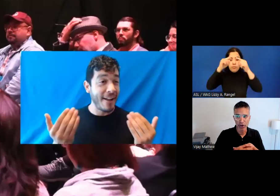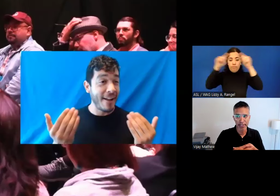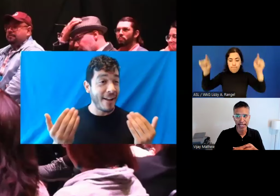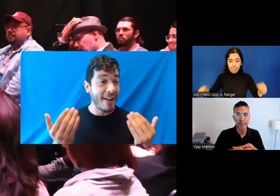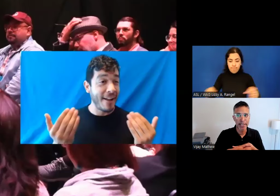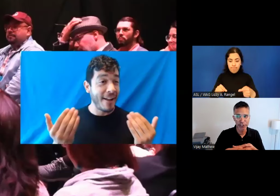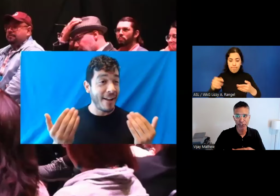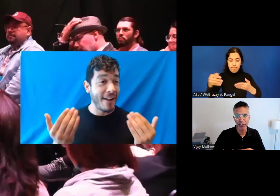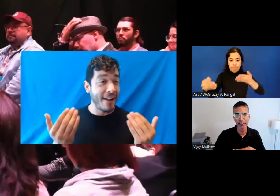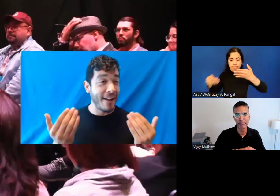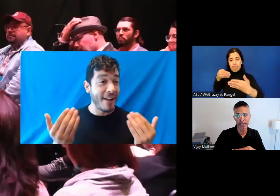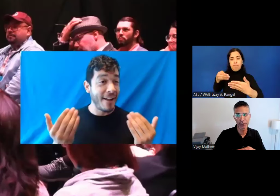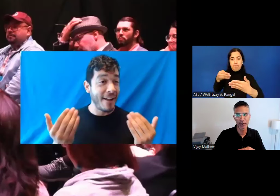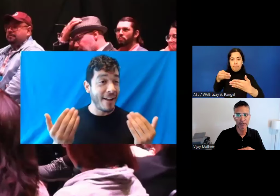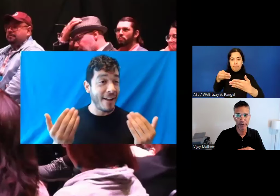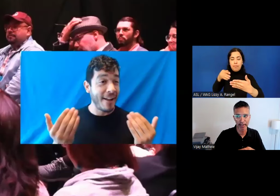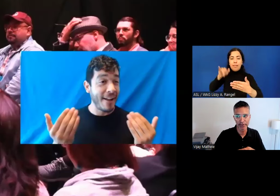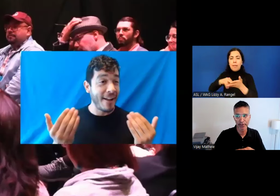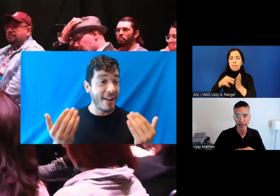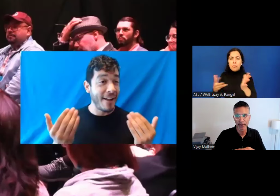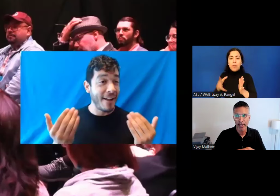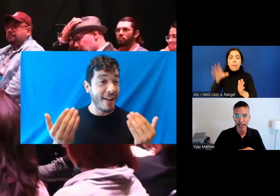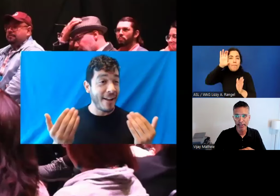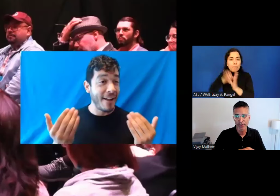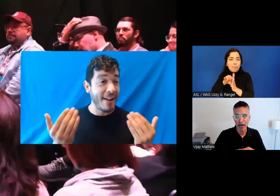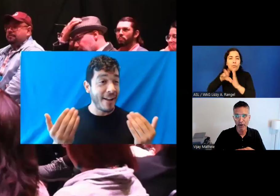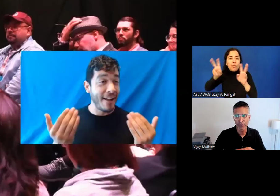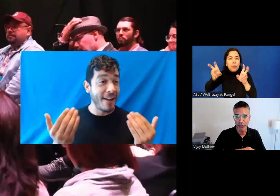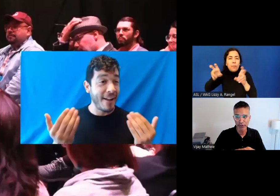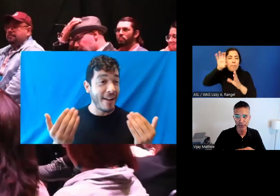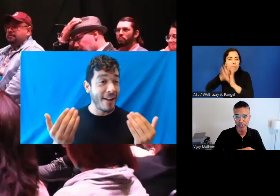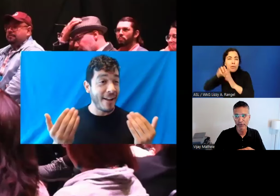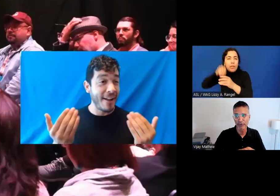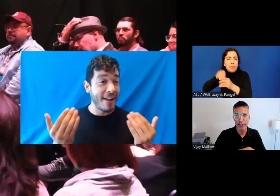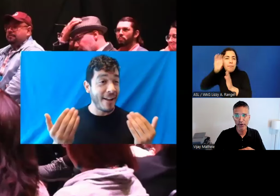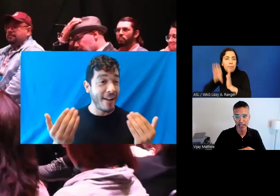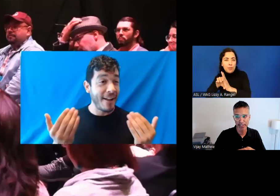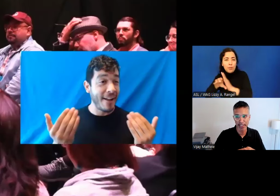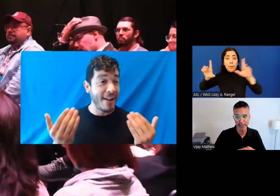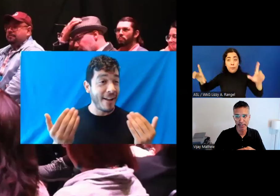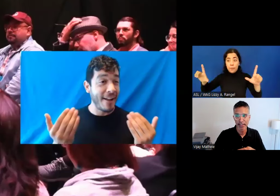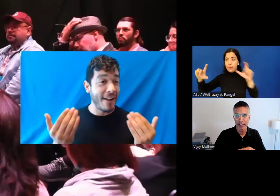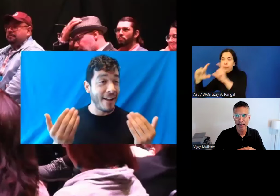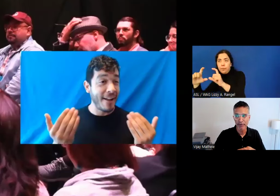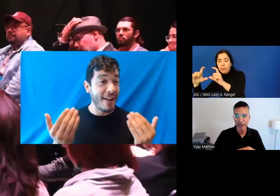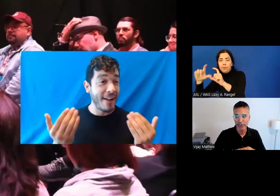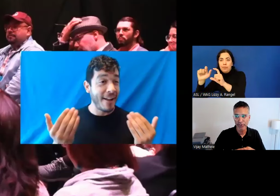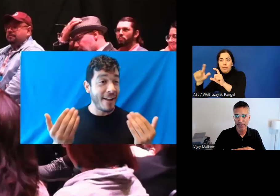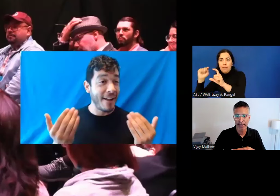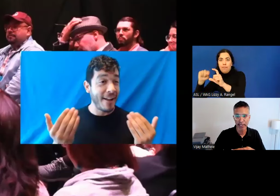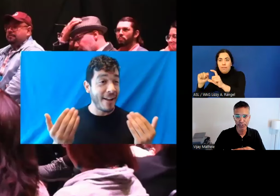called a picture in picture effect and is often used in video content that features sign language